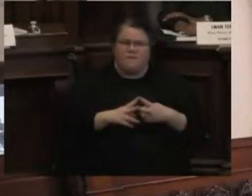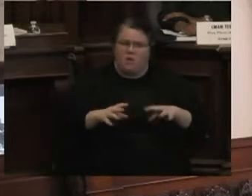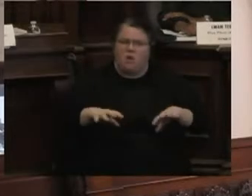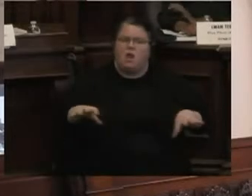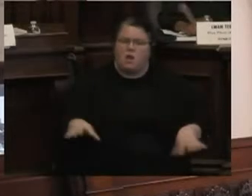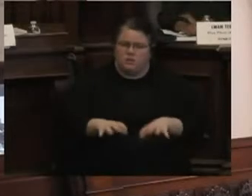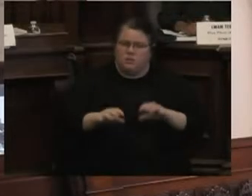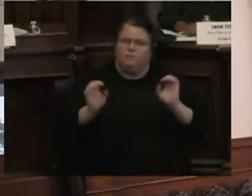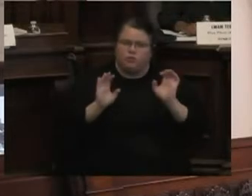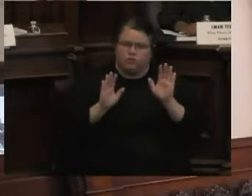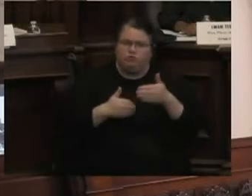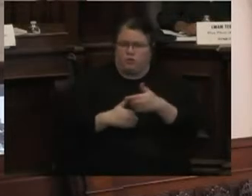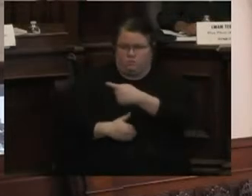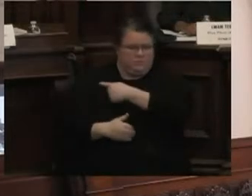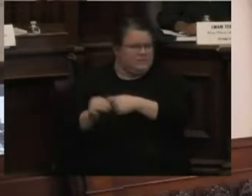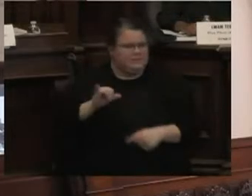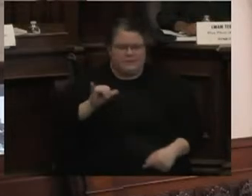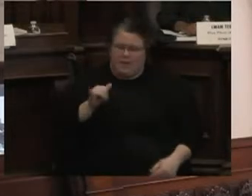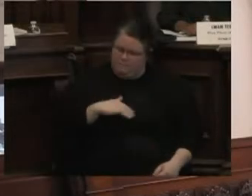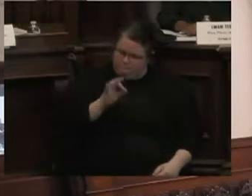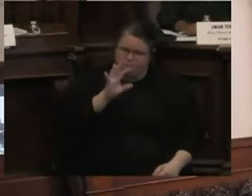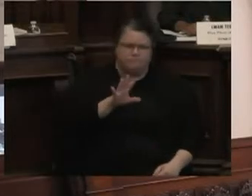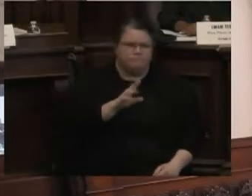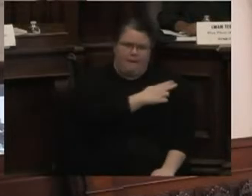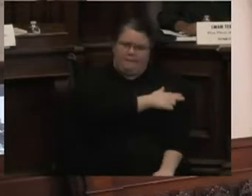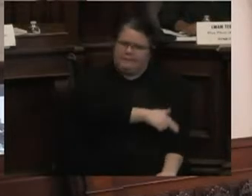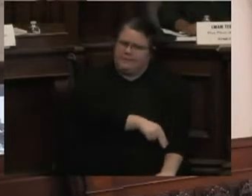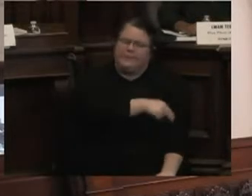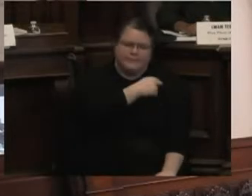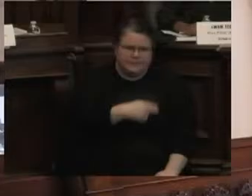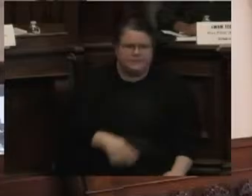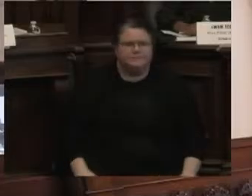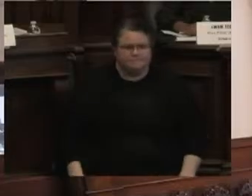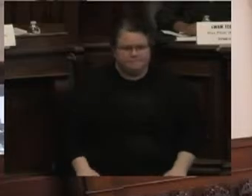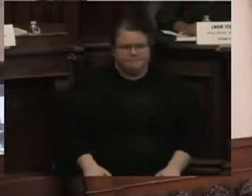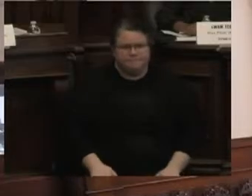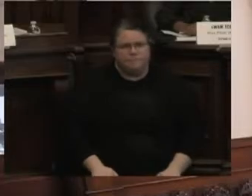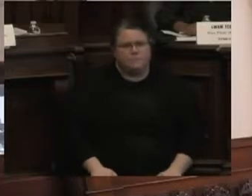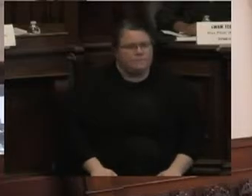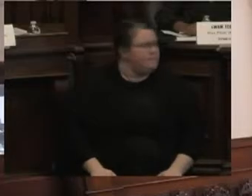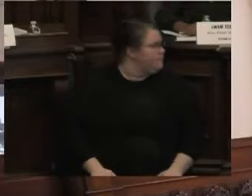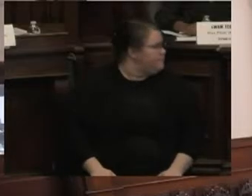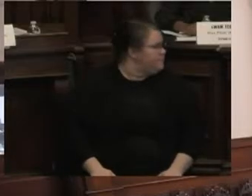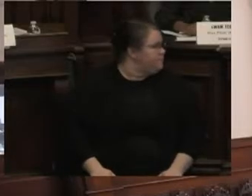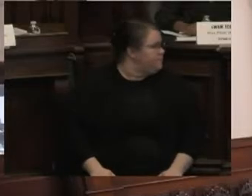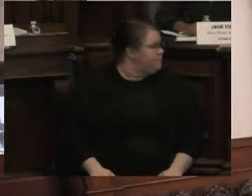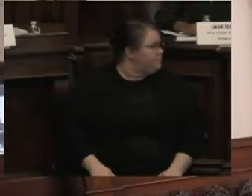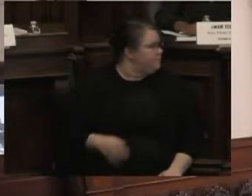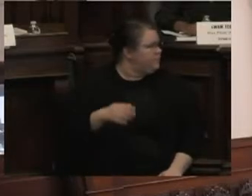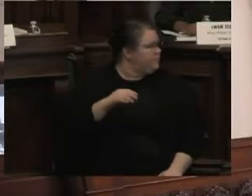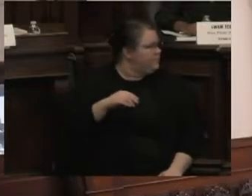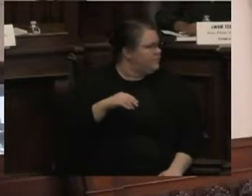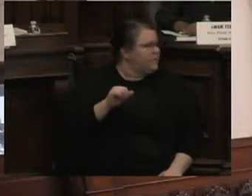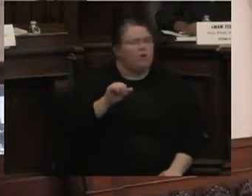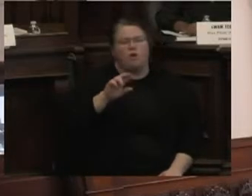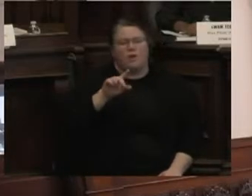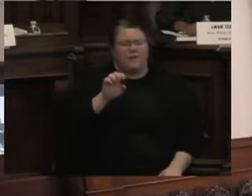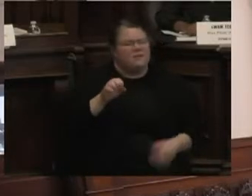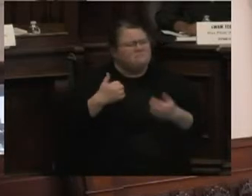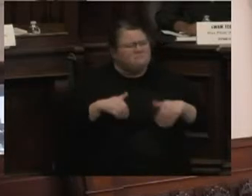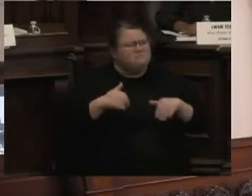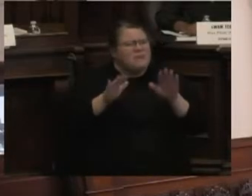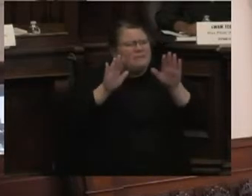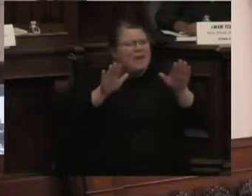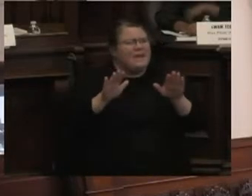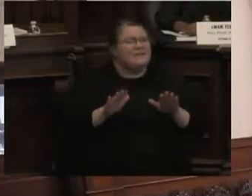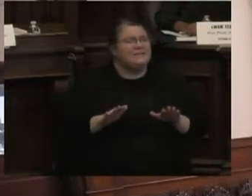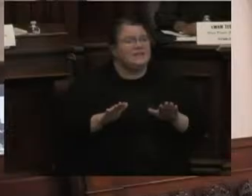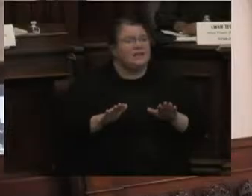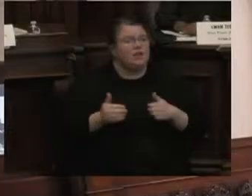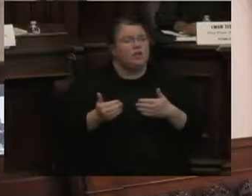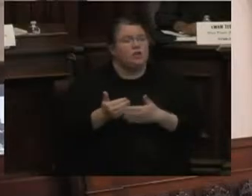That's what I was going to say.